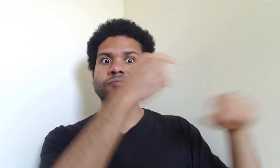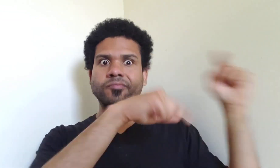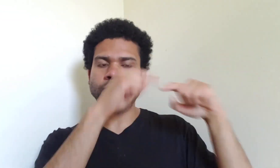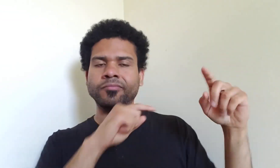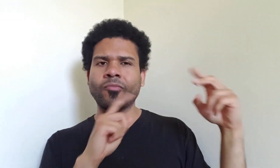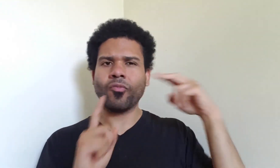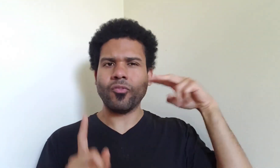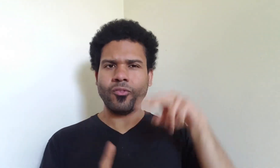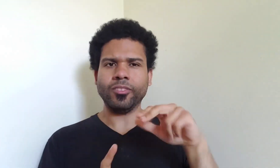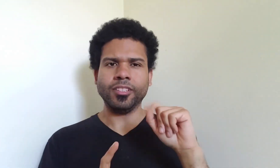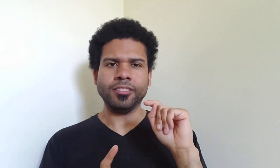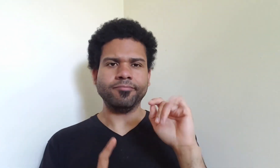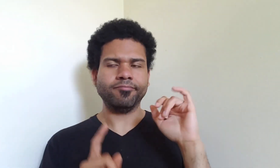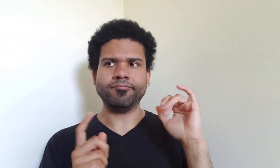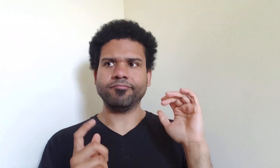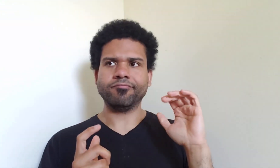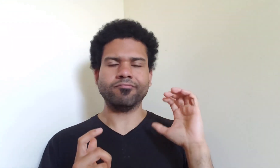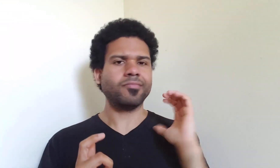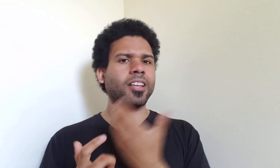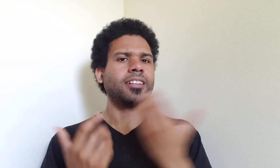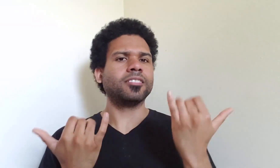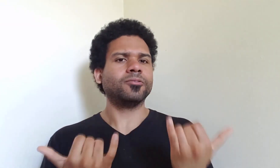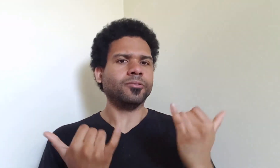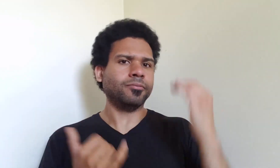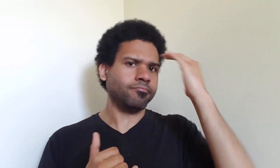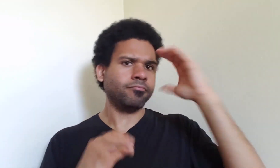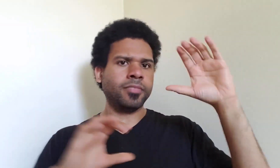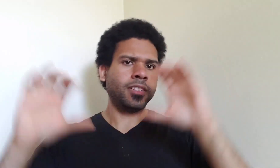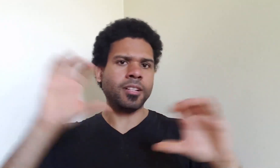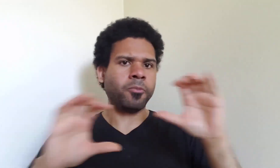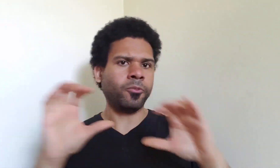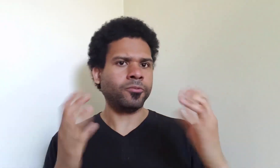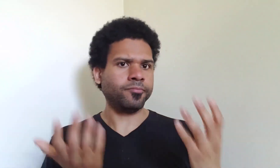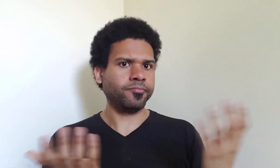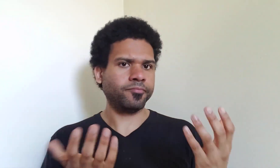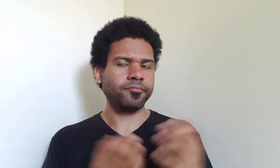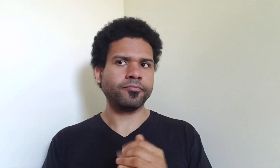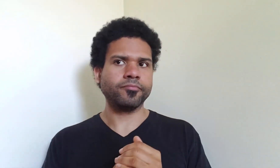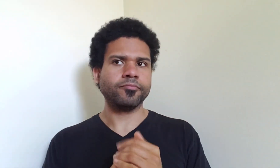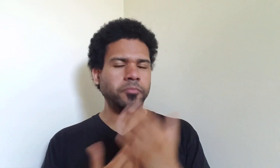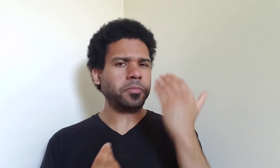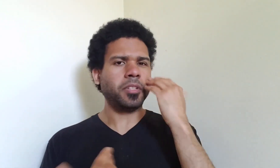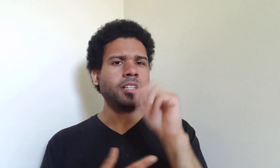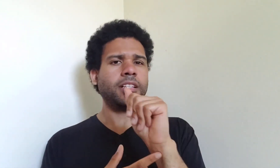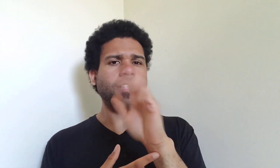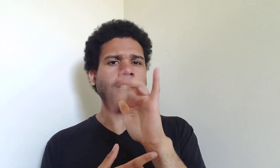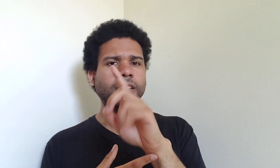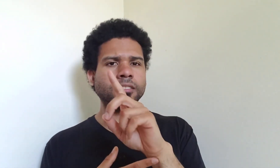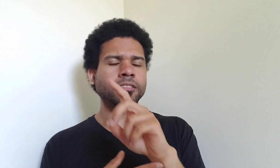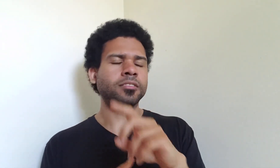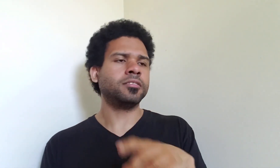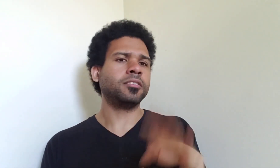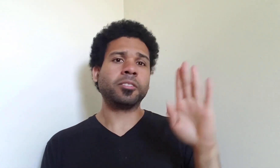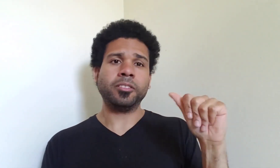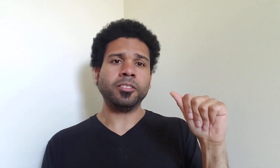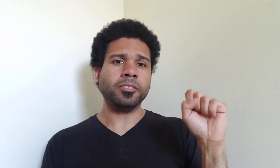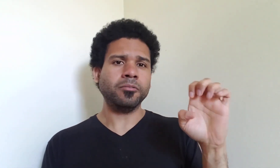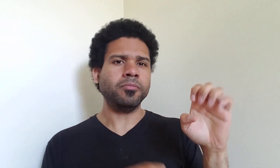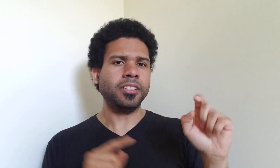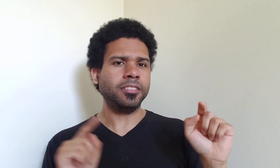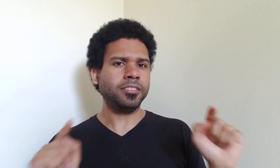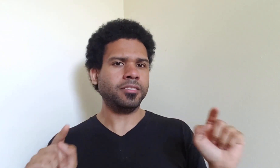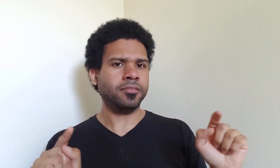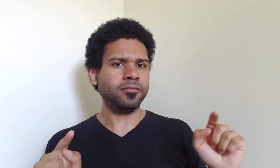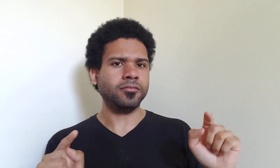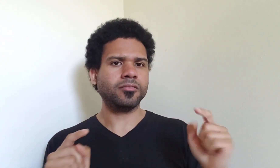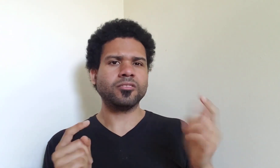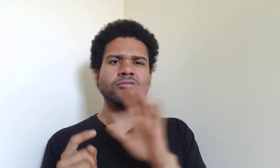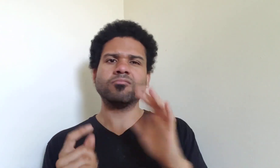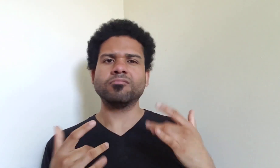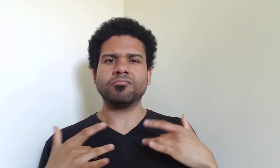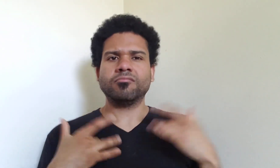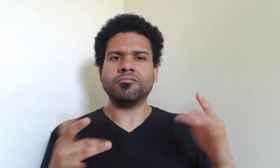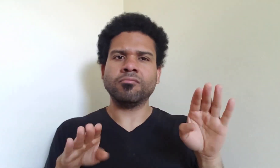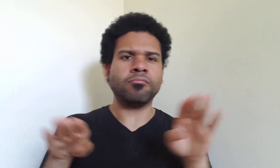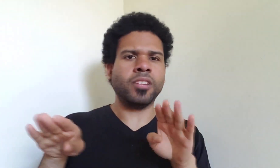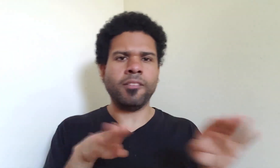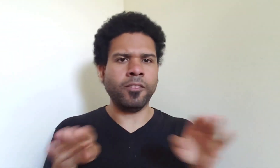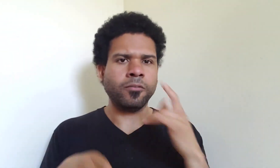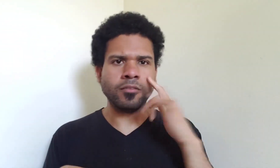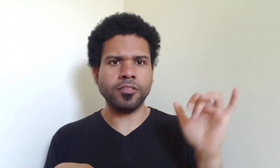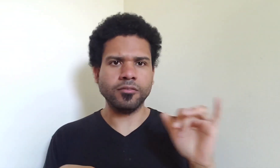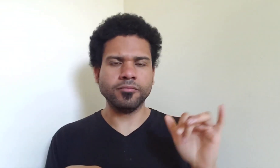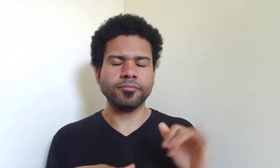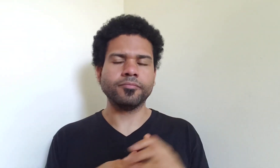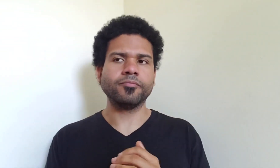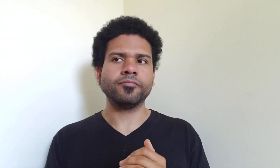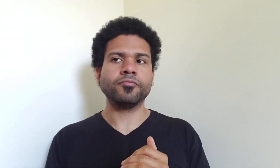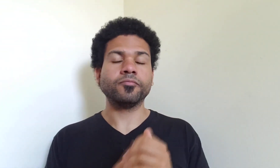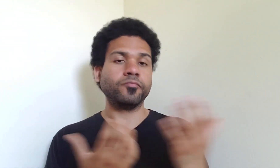Let’s look at our current chemistry knowledge about acids and bases.